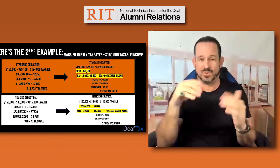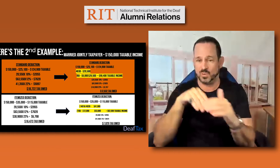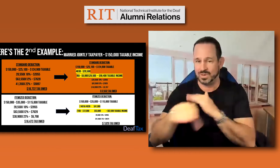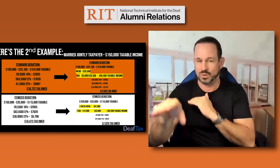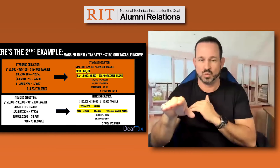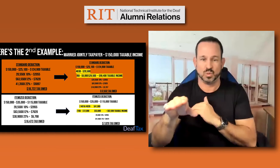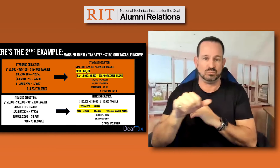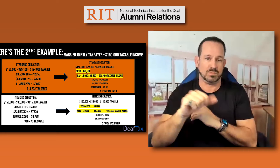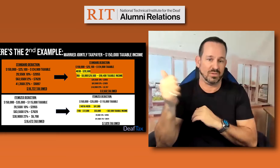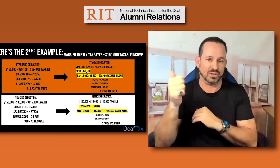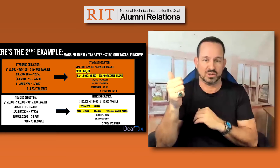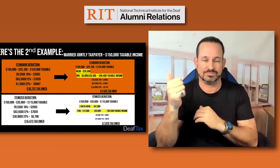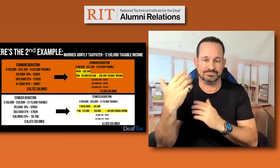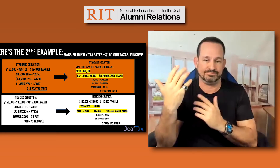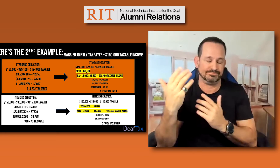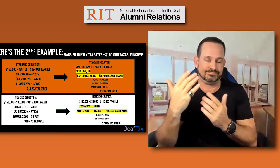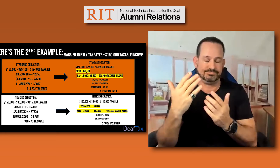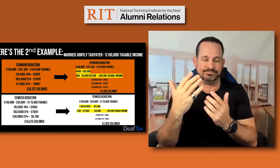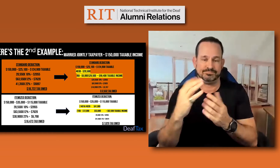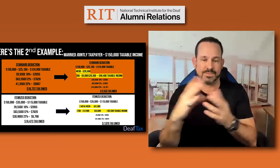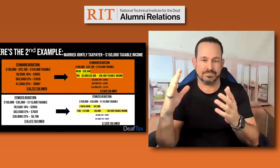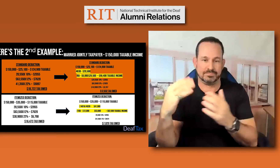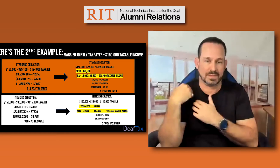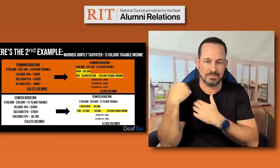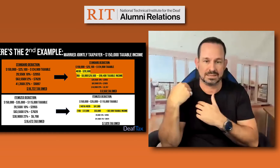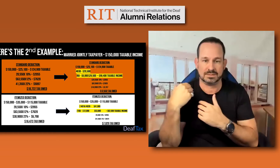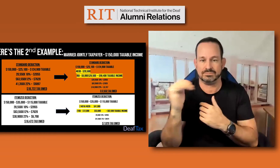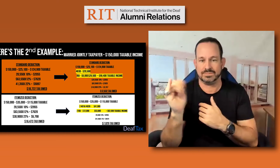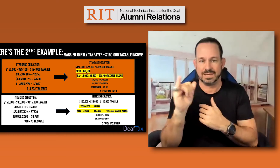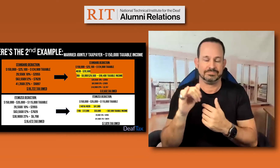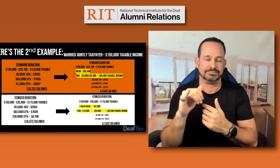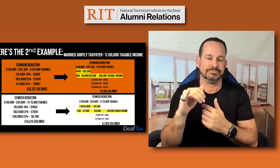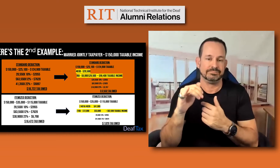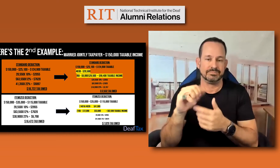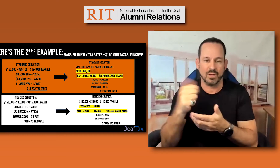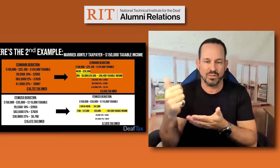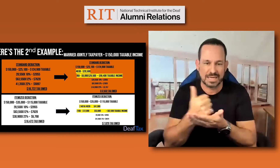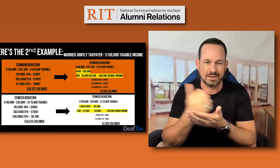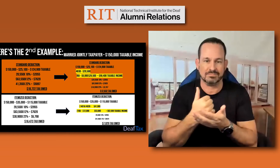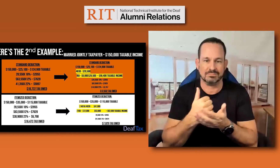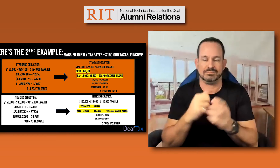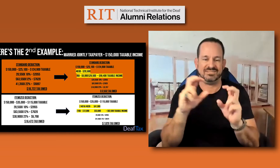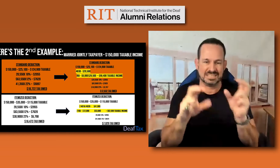You can adjust this without going into worrying about other income...